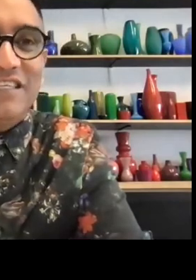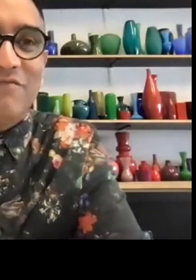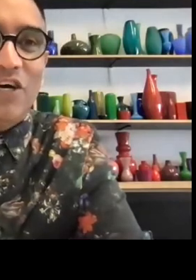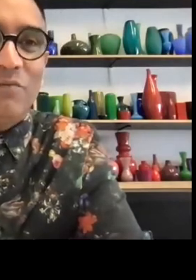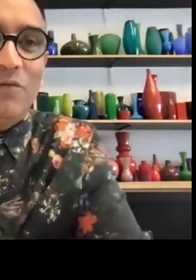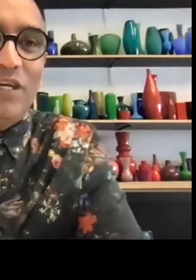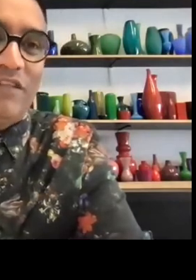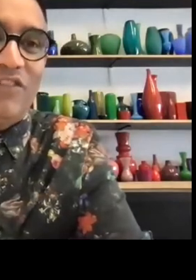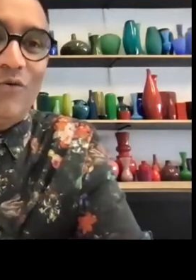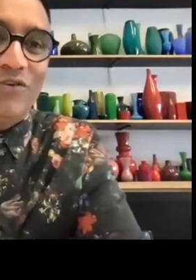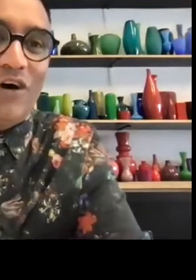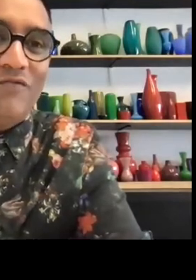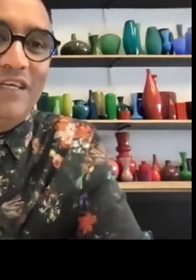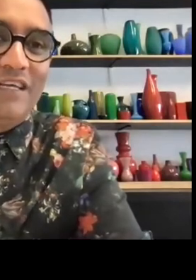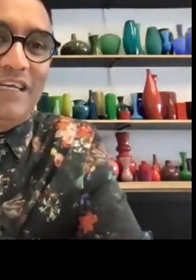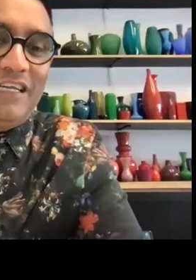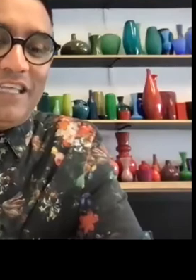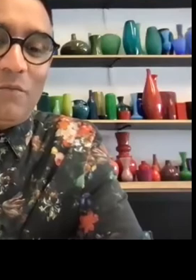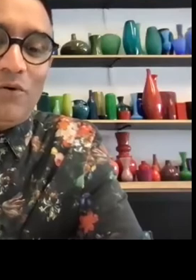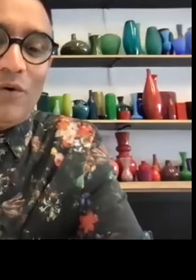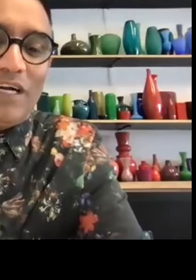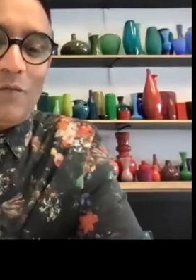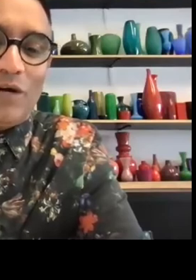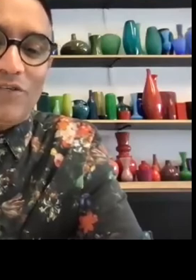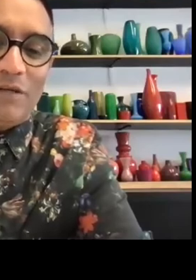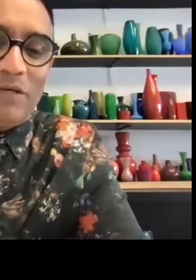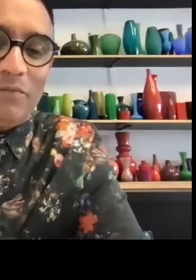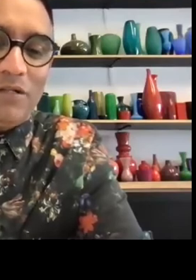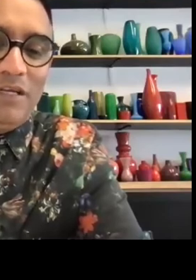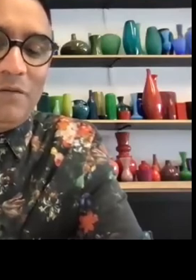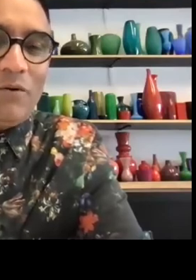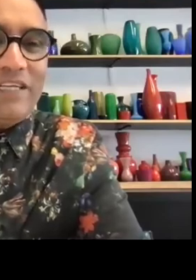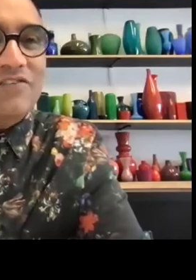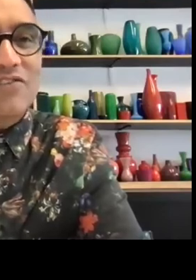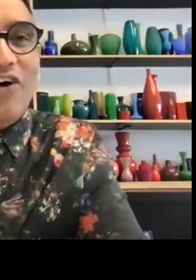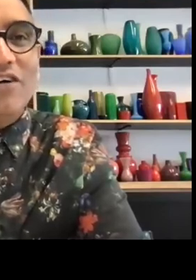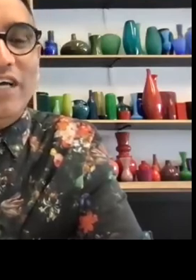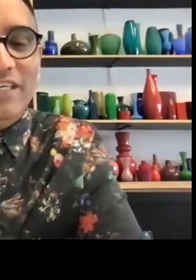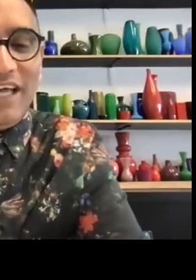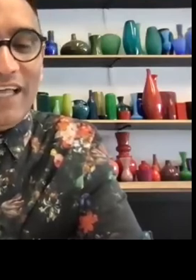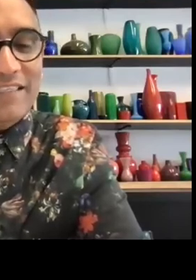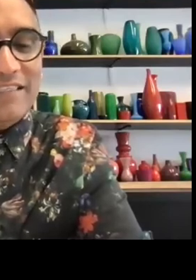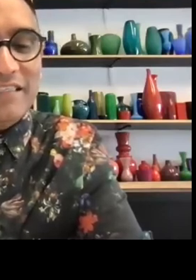melbourne were even thought of that the buddhism and runtory people practiced song and dance they